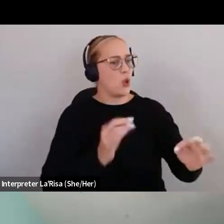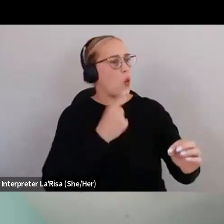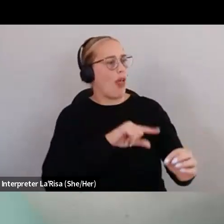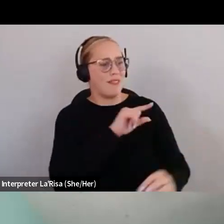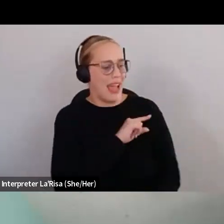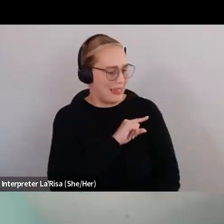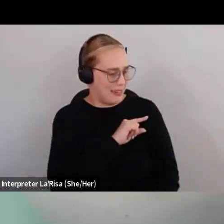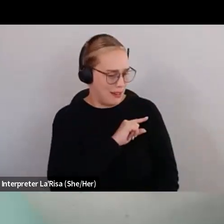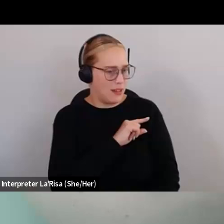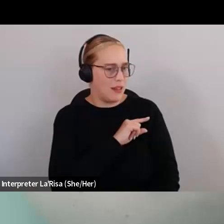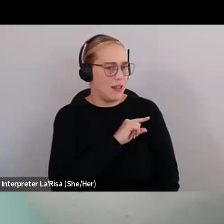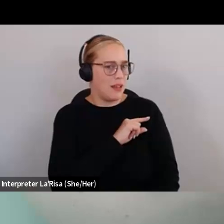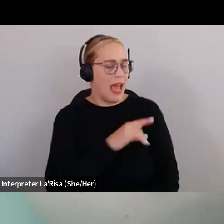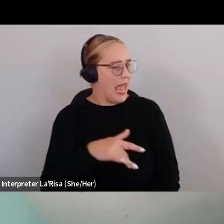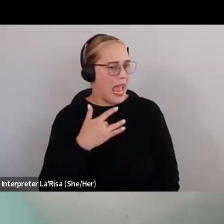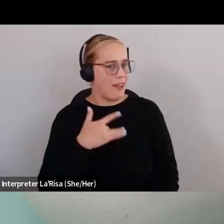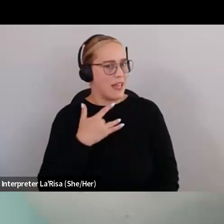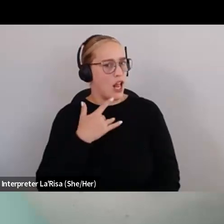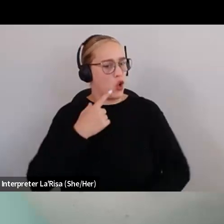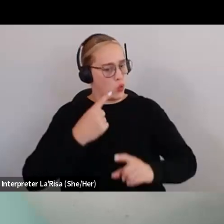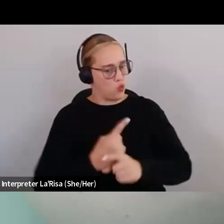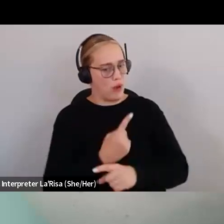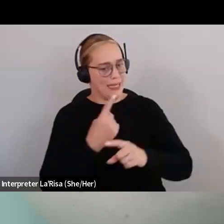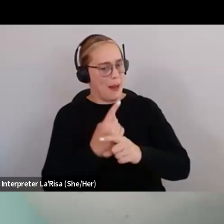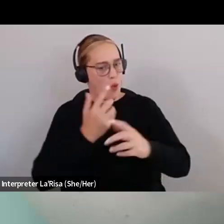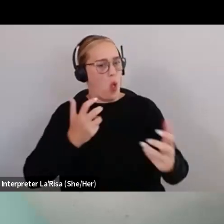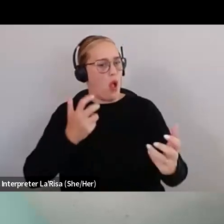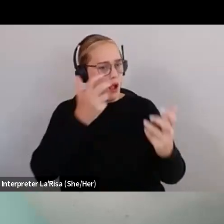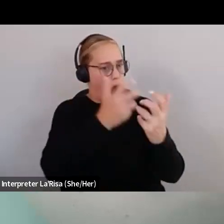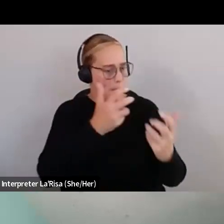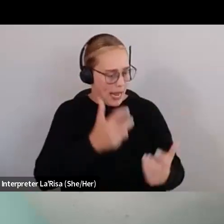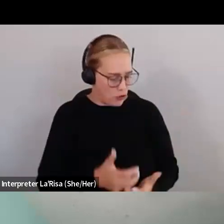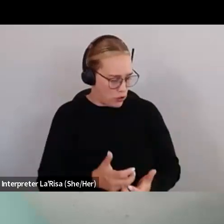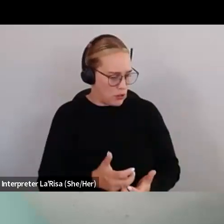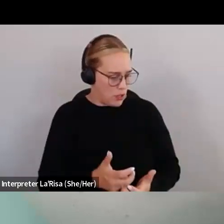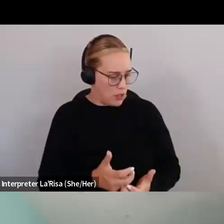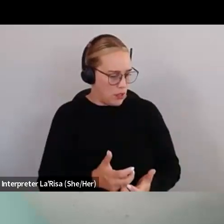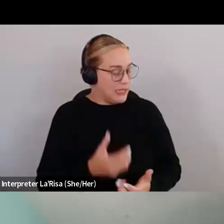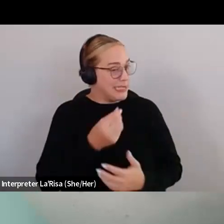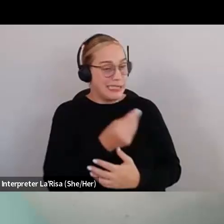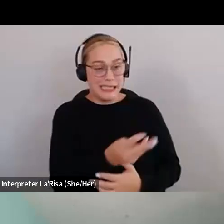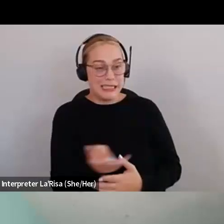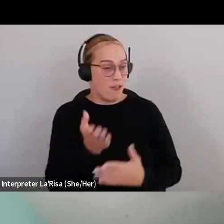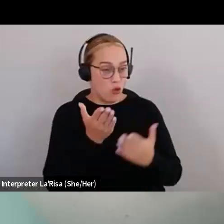a qualified person for the job?